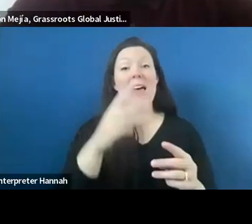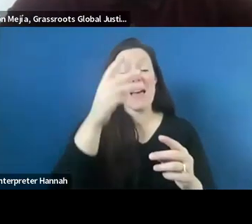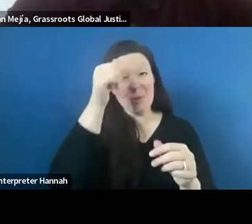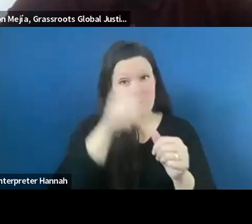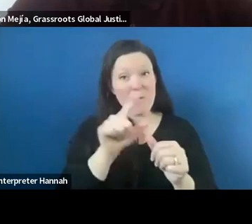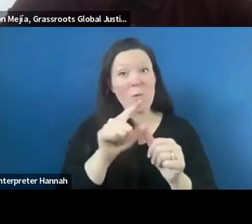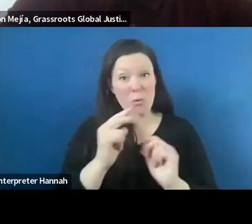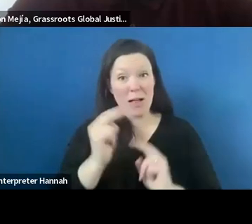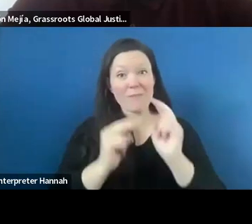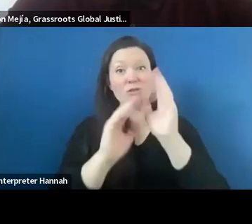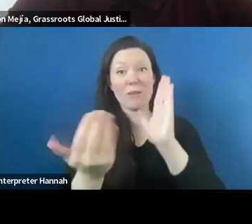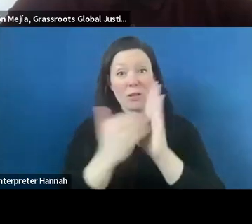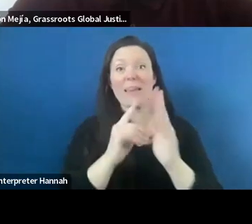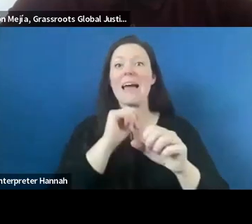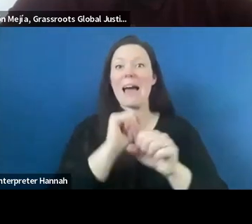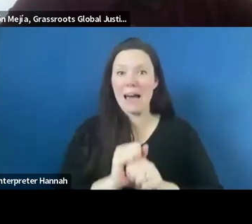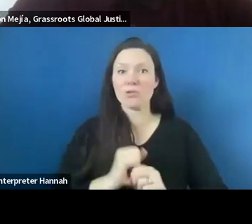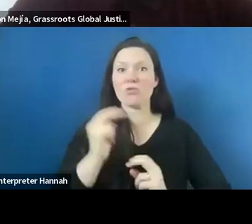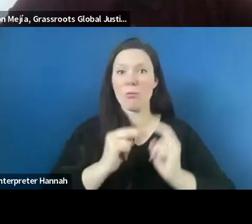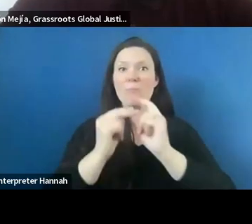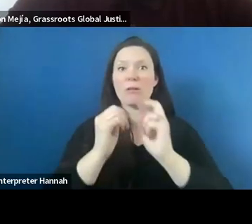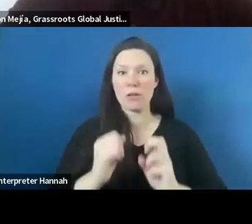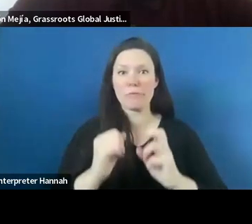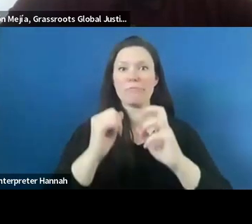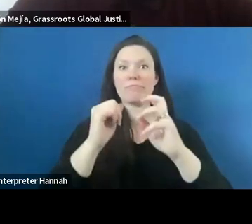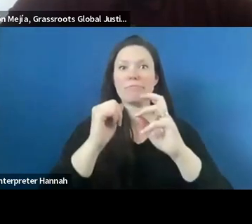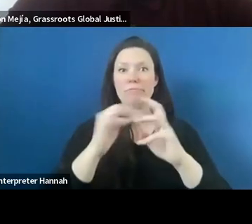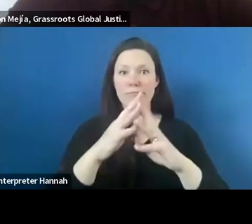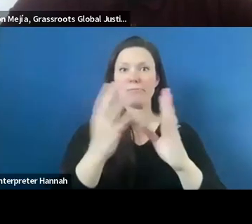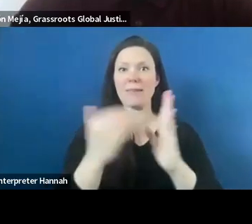and actual rebuilding that's ongoing in the last 18 months.